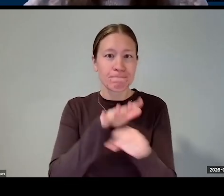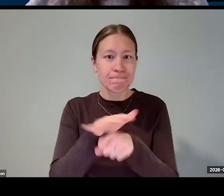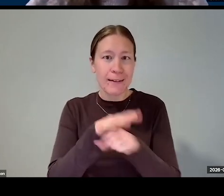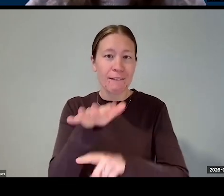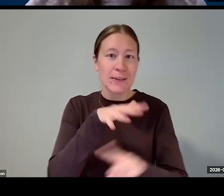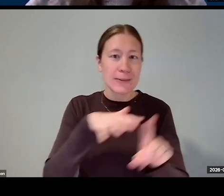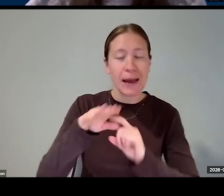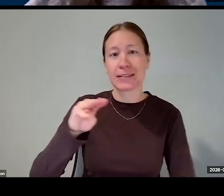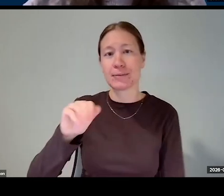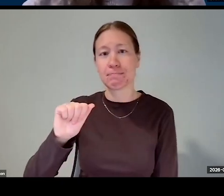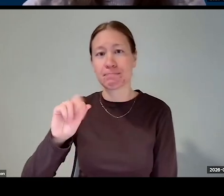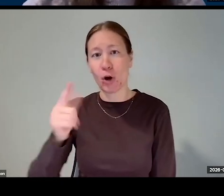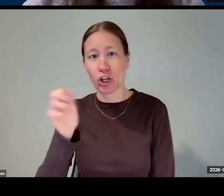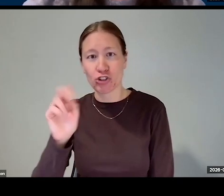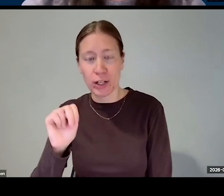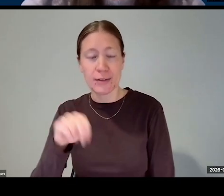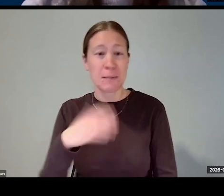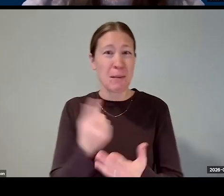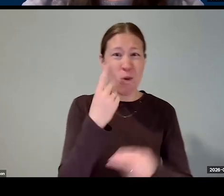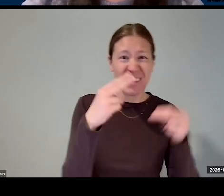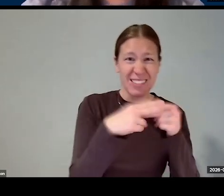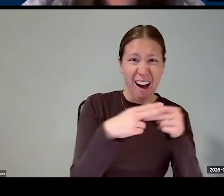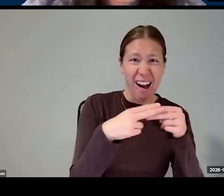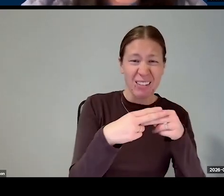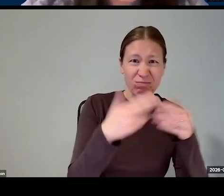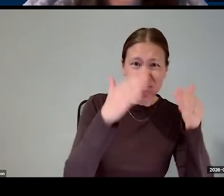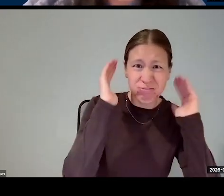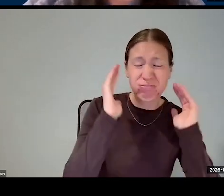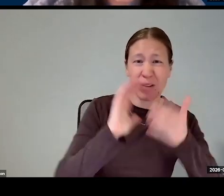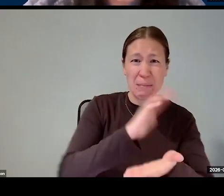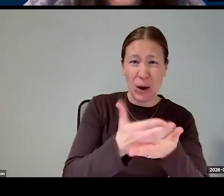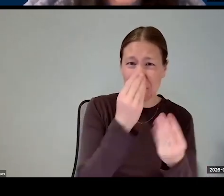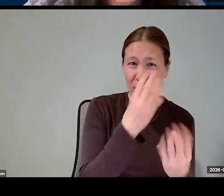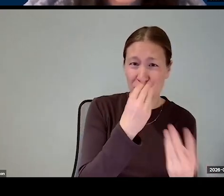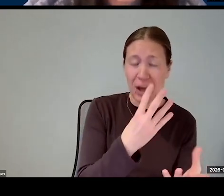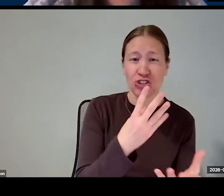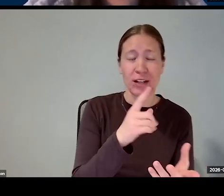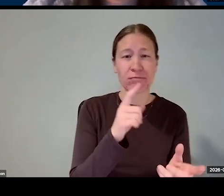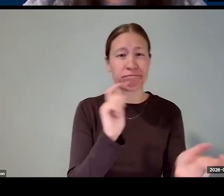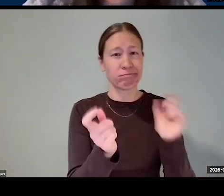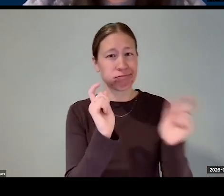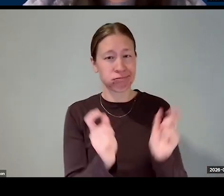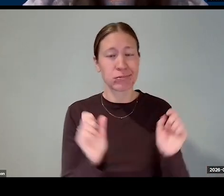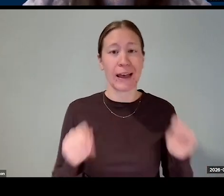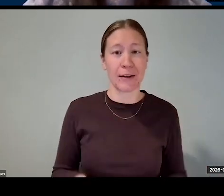Do I have too much content on one slide? That kind of thing. We suggest running an accessibility checker